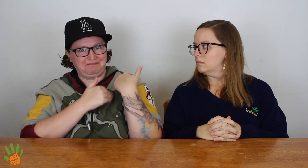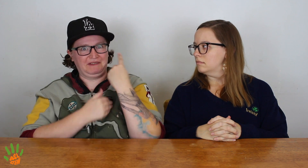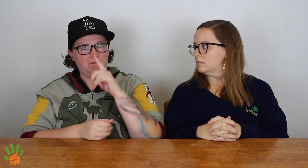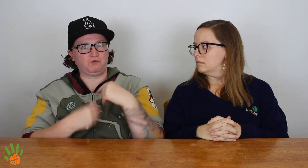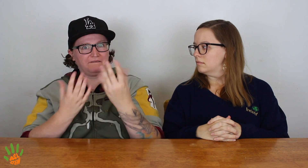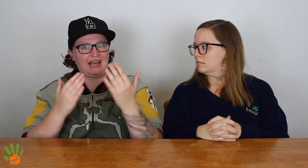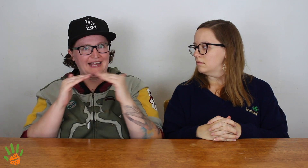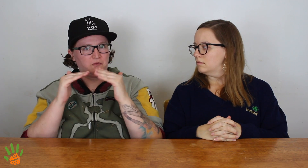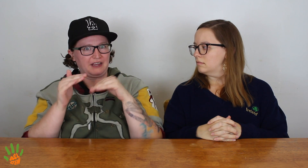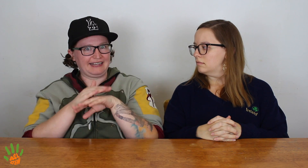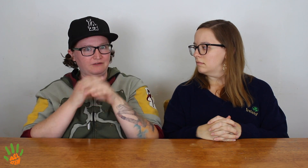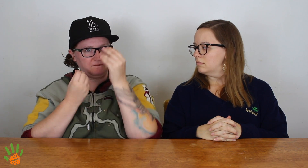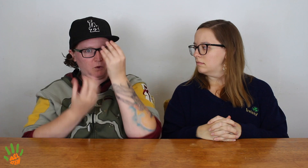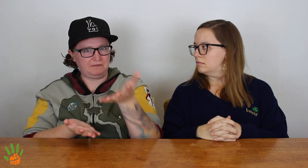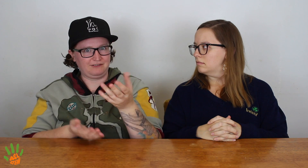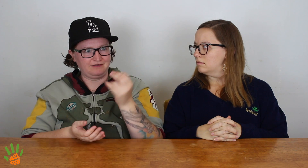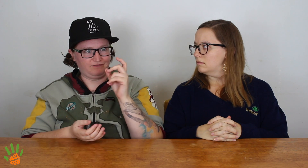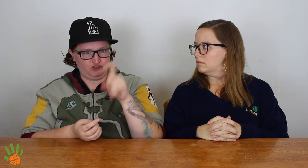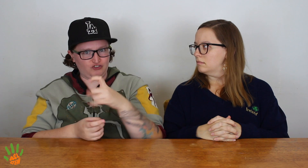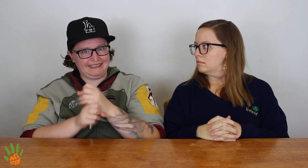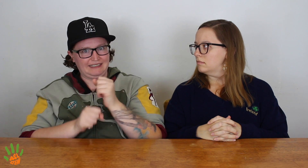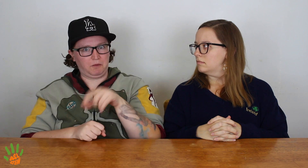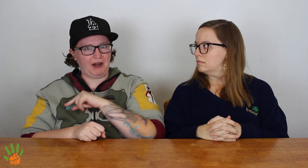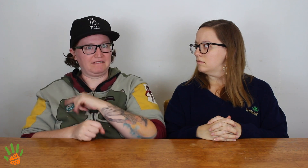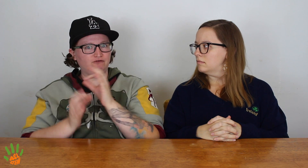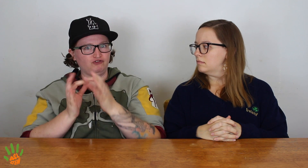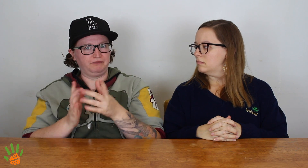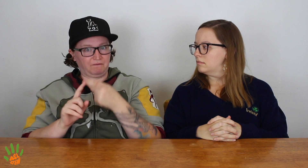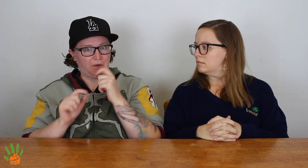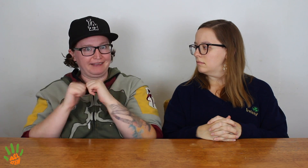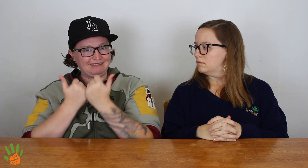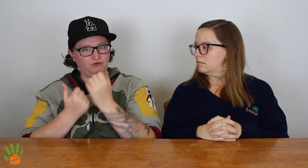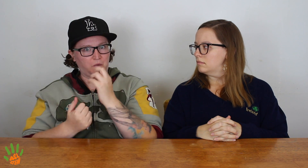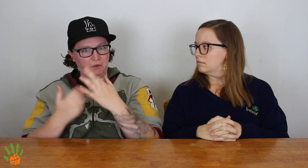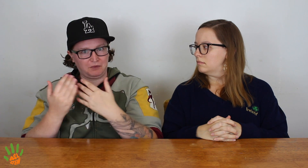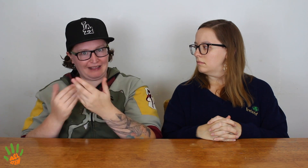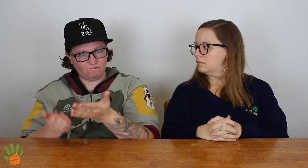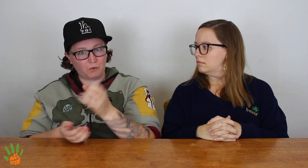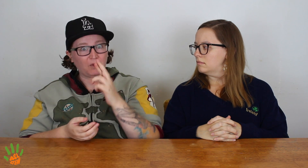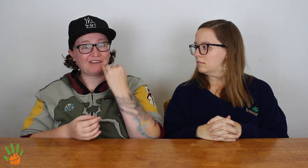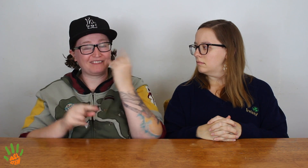they are responsible for providing equal accessibility to that information. They should have gotten an qualified interpreter from an agency or whatever.